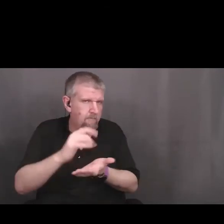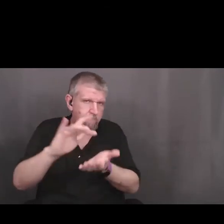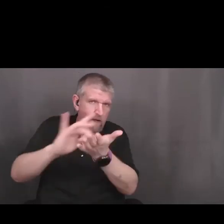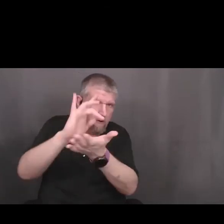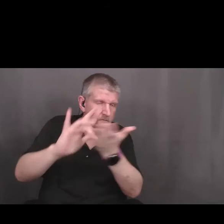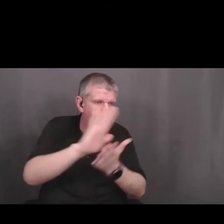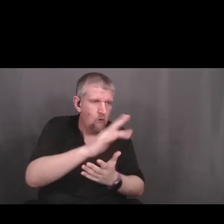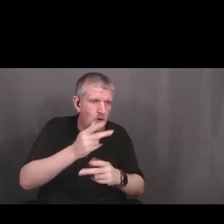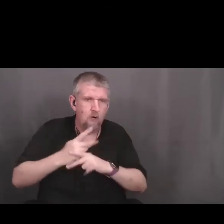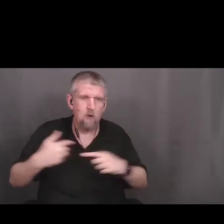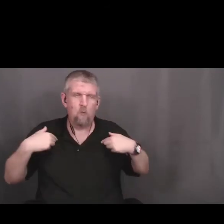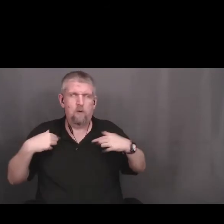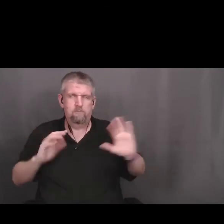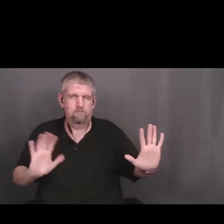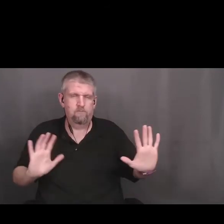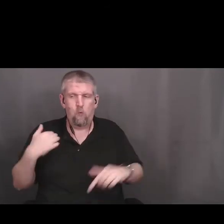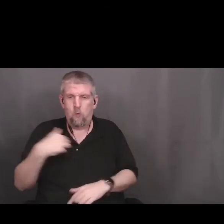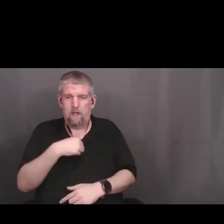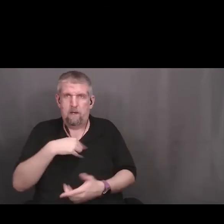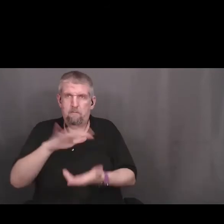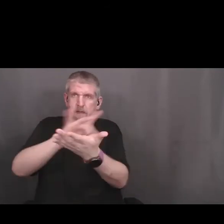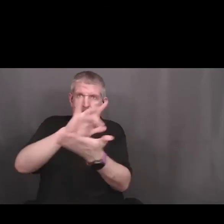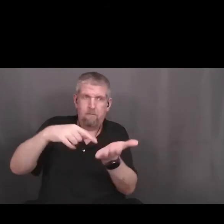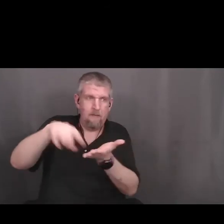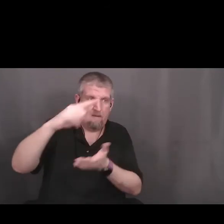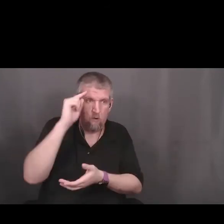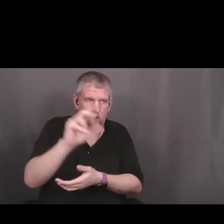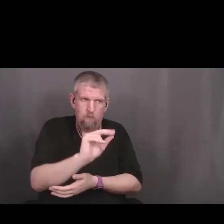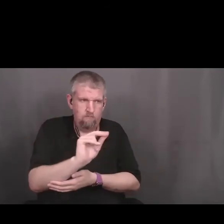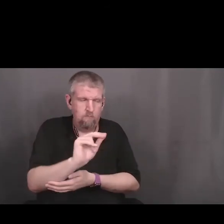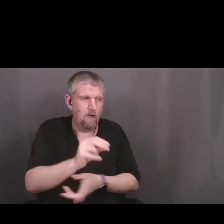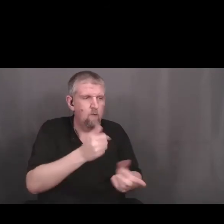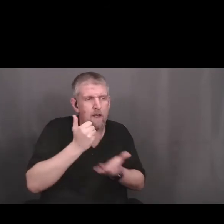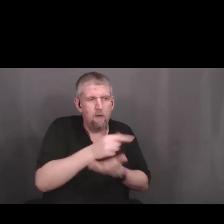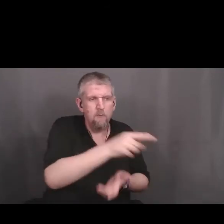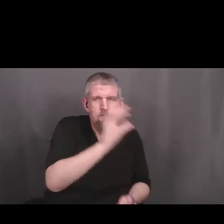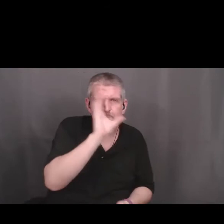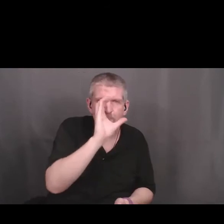I mean, we can't help you pay the loan itself, we may go and find resources for you to help pay off a loan if it's in default.